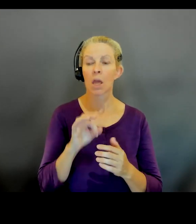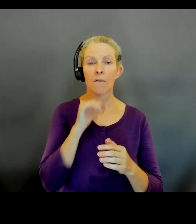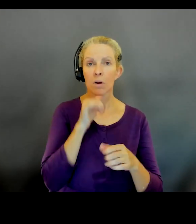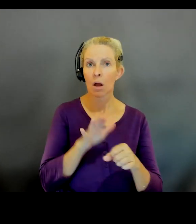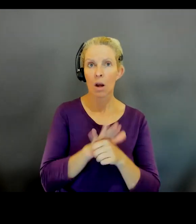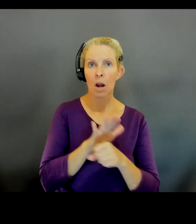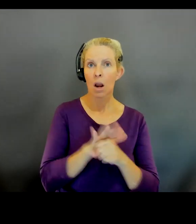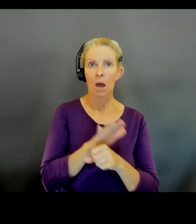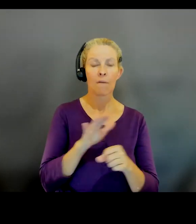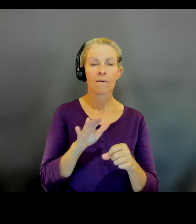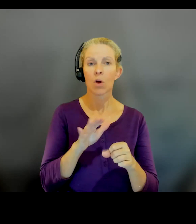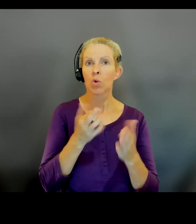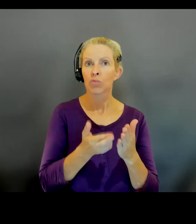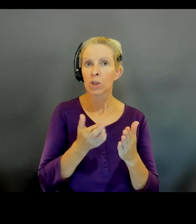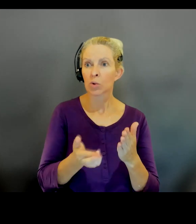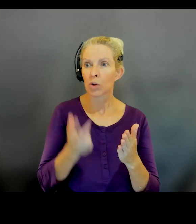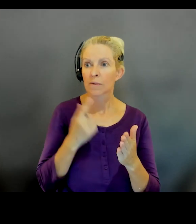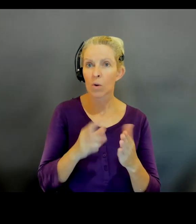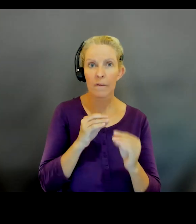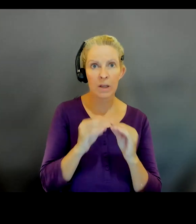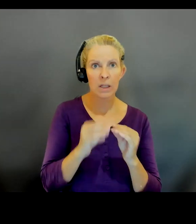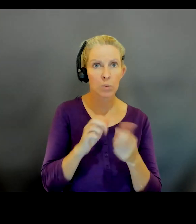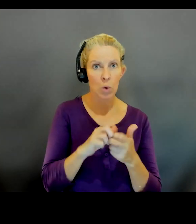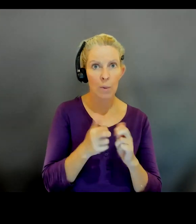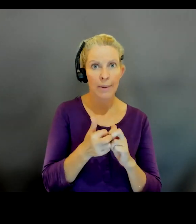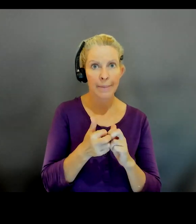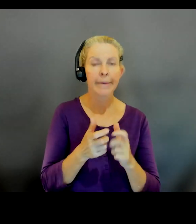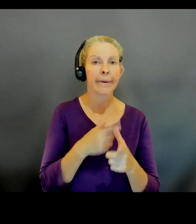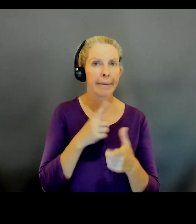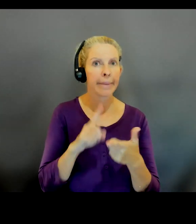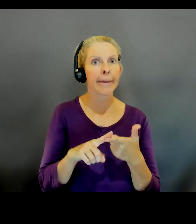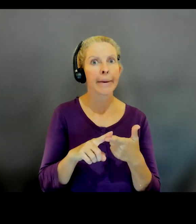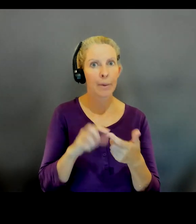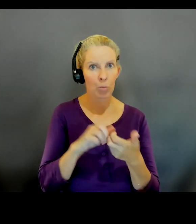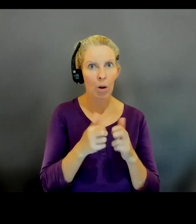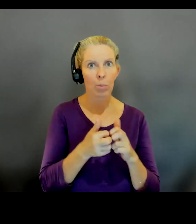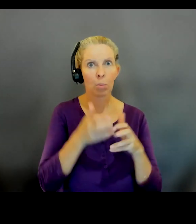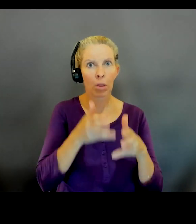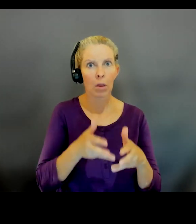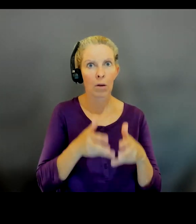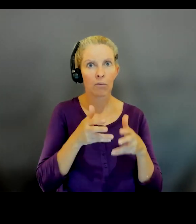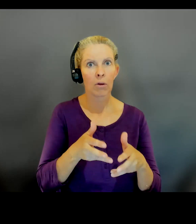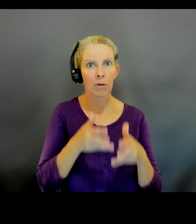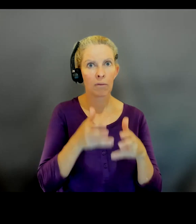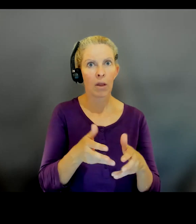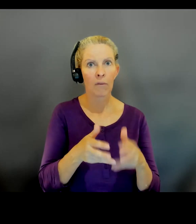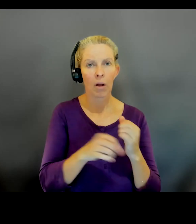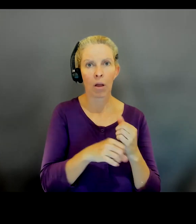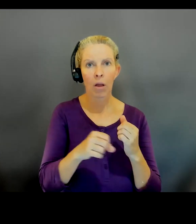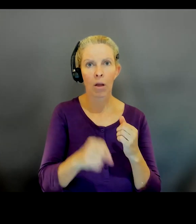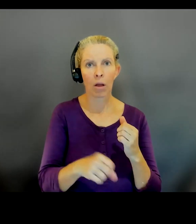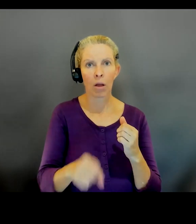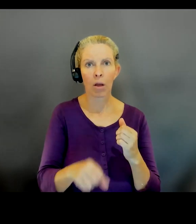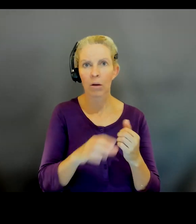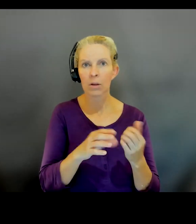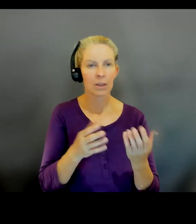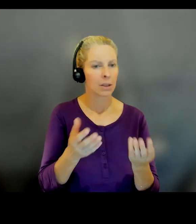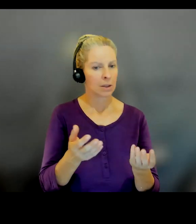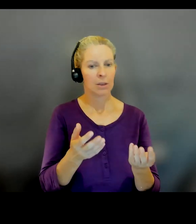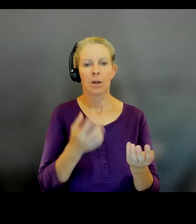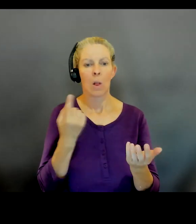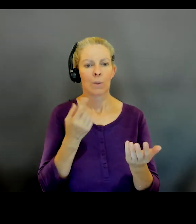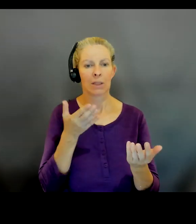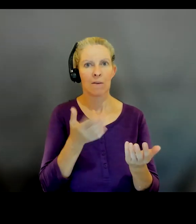team to fix those problems, then they will linger and never get solved. Don't set your team up for